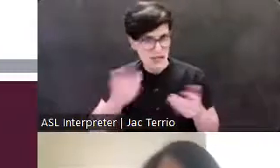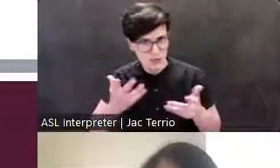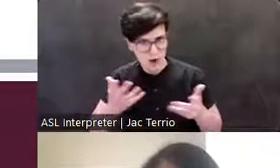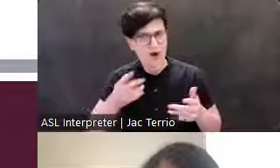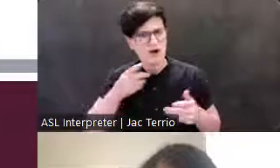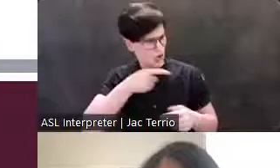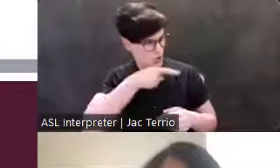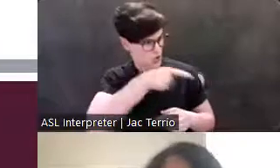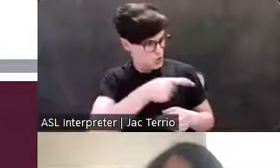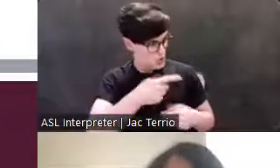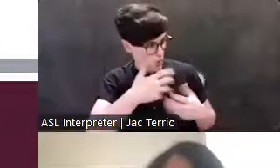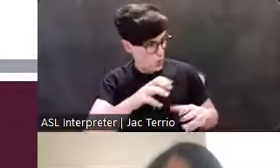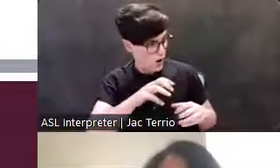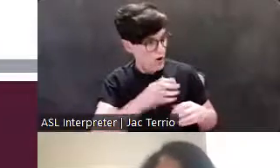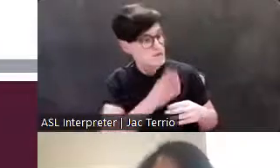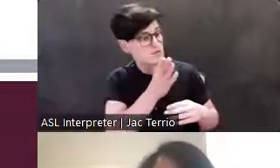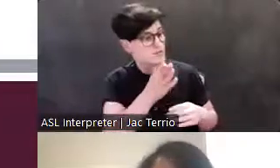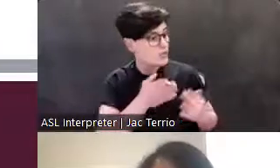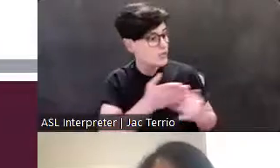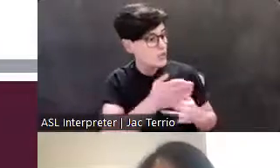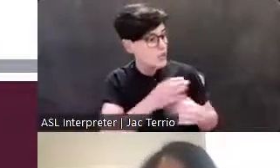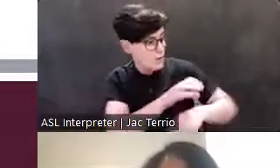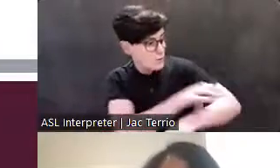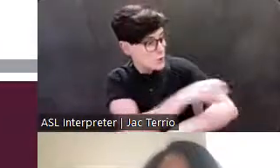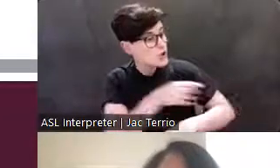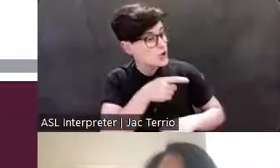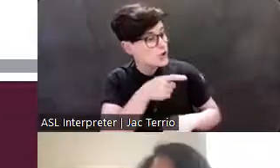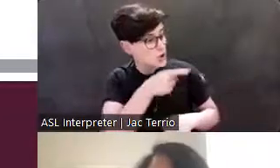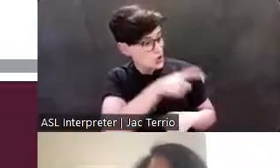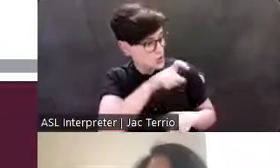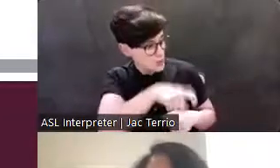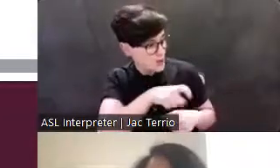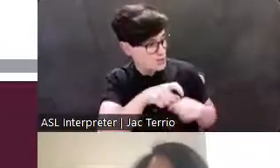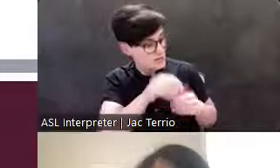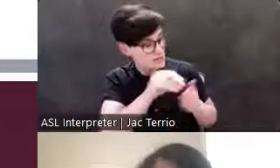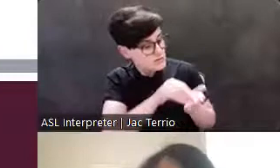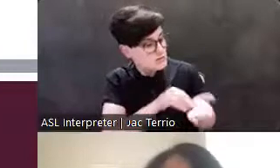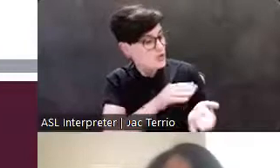we want you to and we let you do it on a paper. But we will charge you 50 extra dollars.